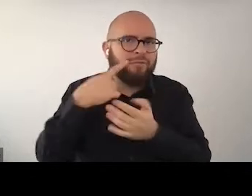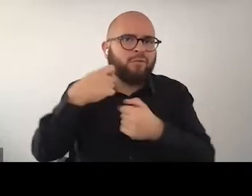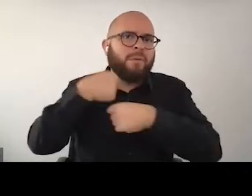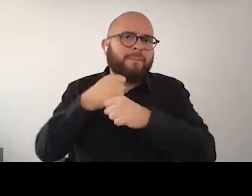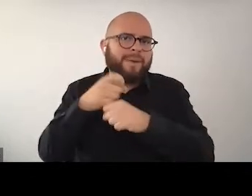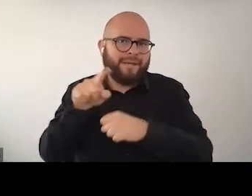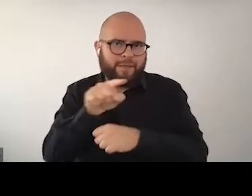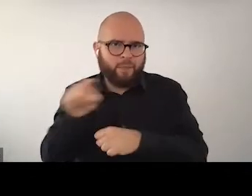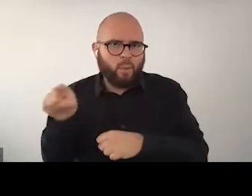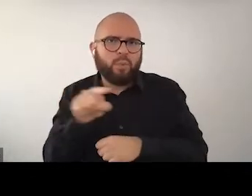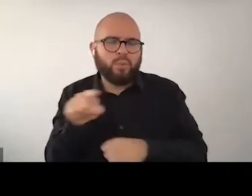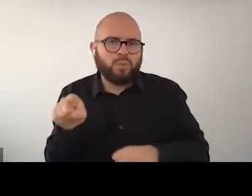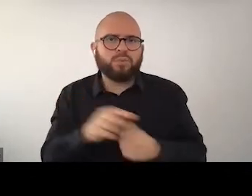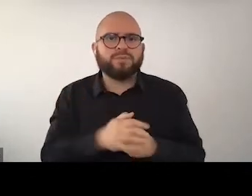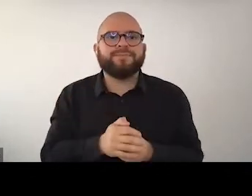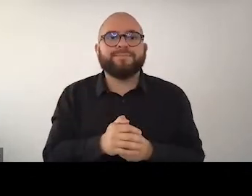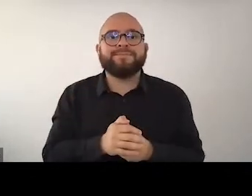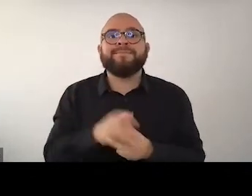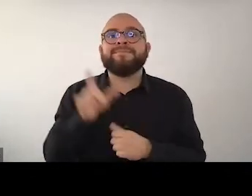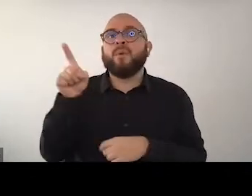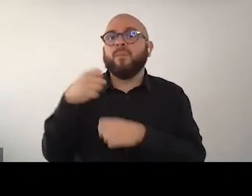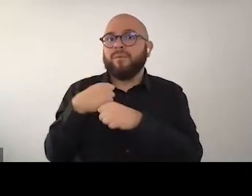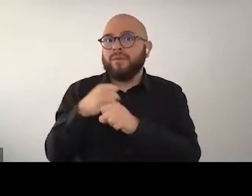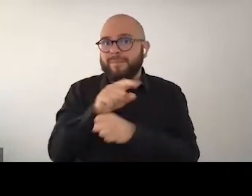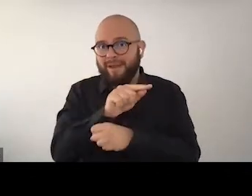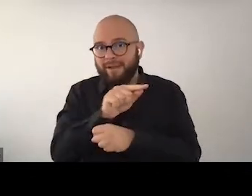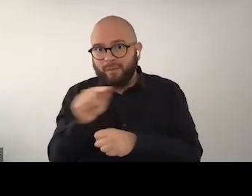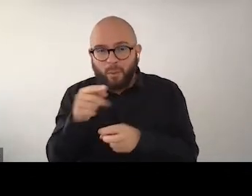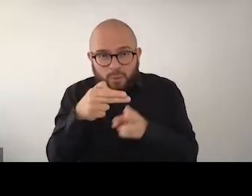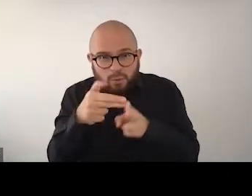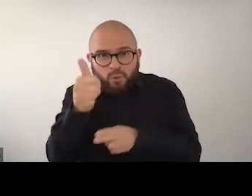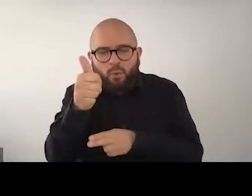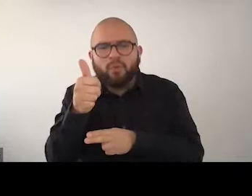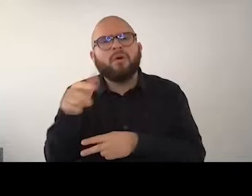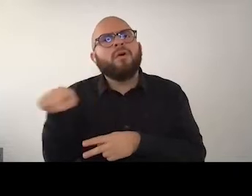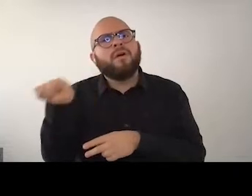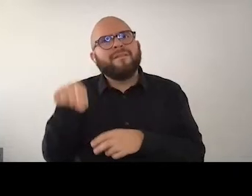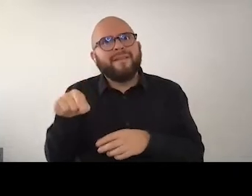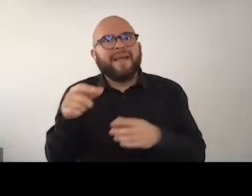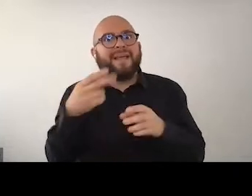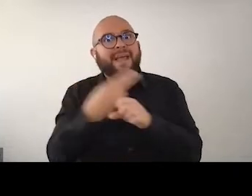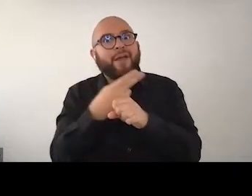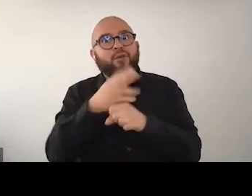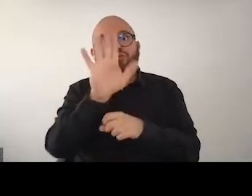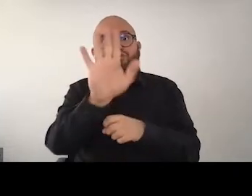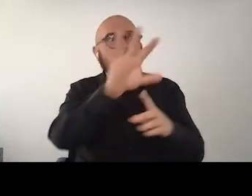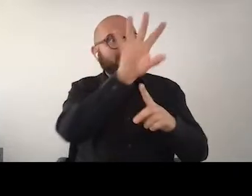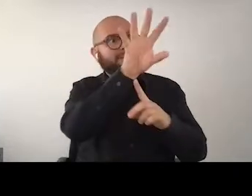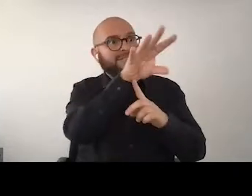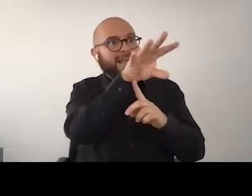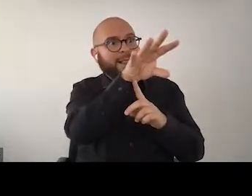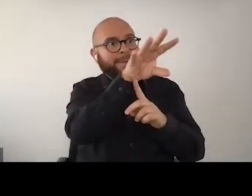When they create these shorter versions, they are allowed to take footage, cutting room floor footage we call it sometimes,